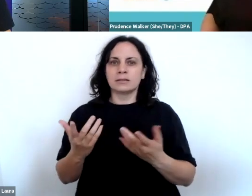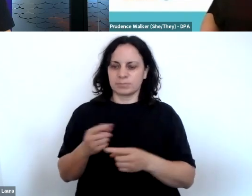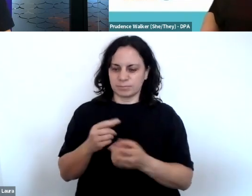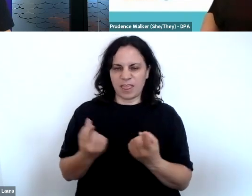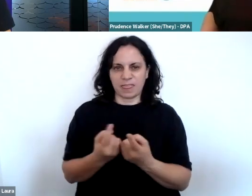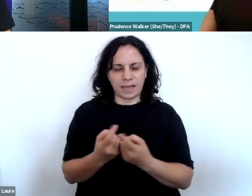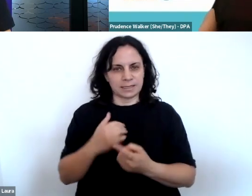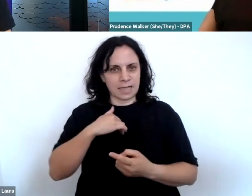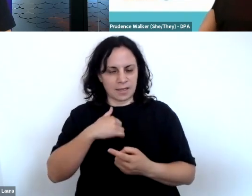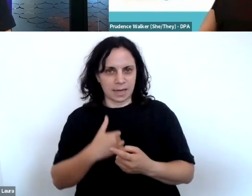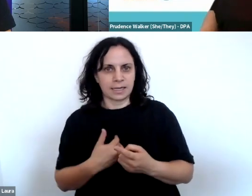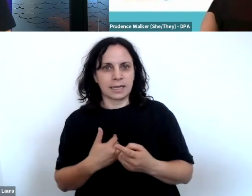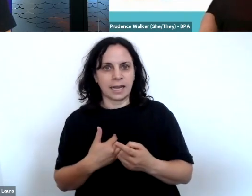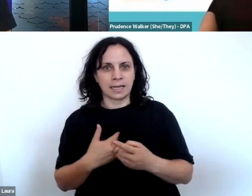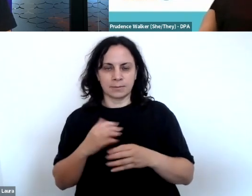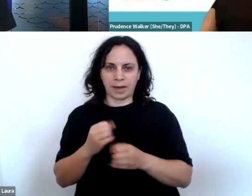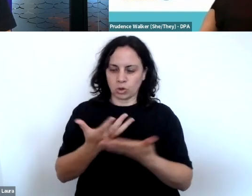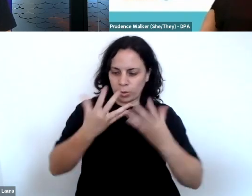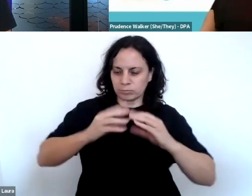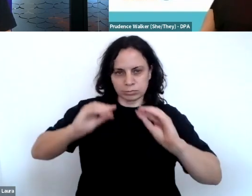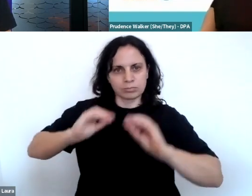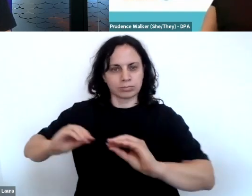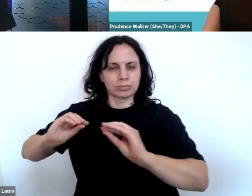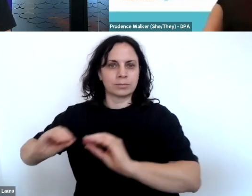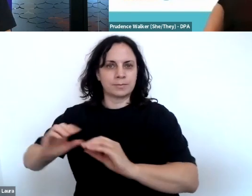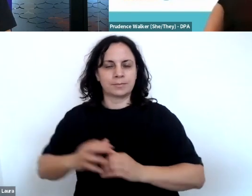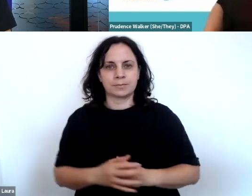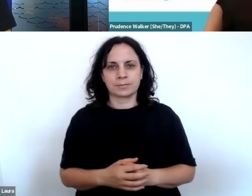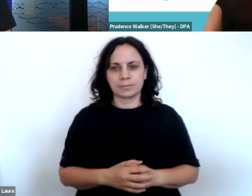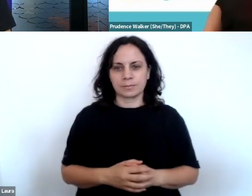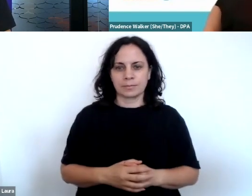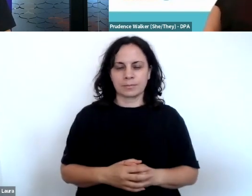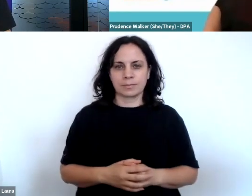Then just finally, I touched before Prudence on the $100 million that government have set aside.